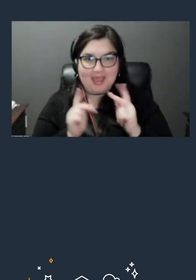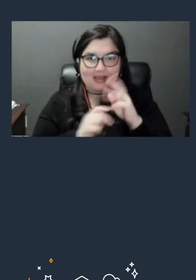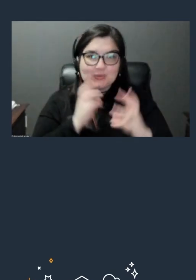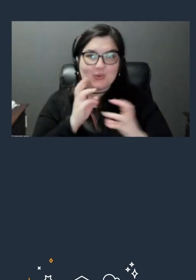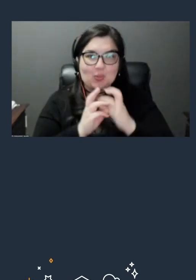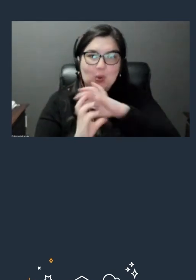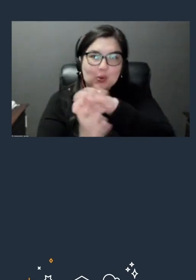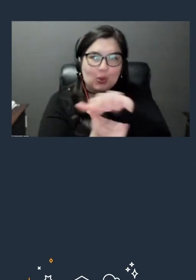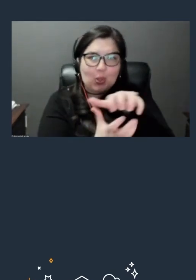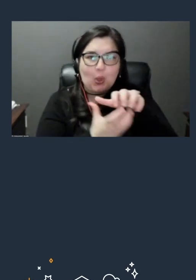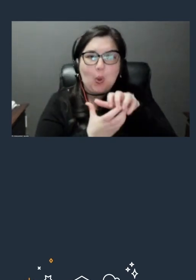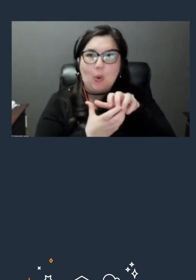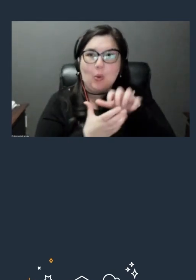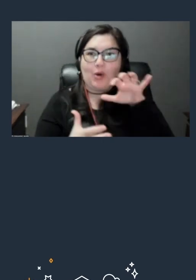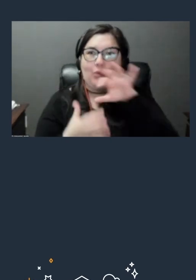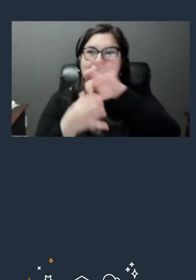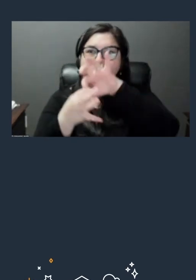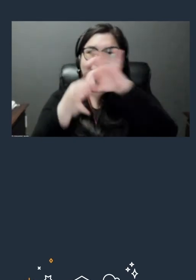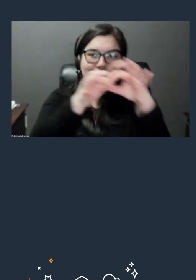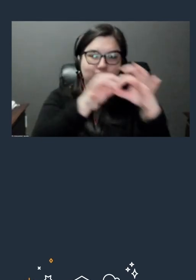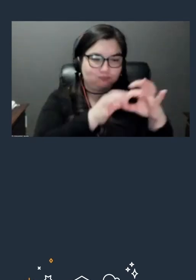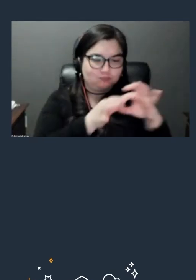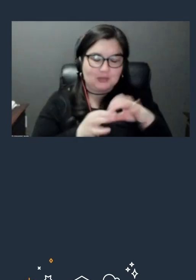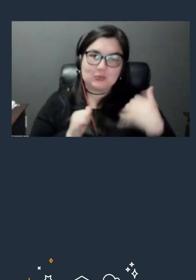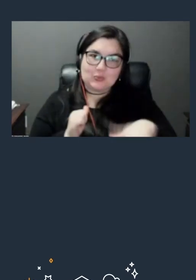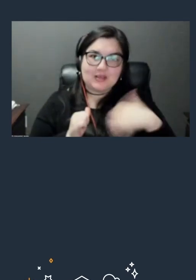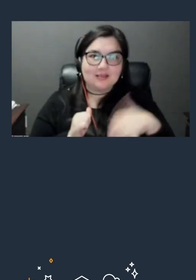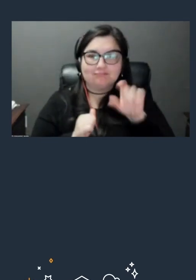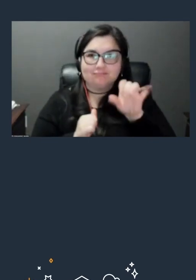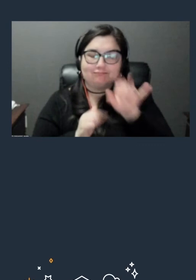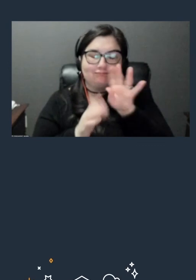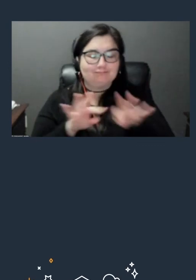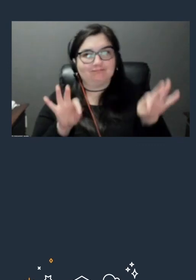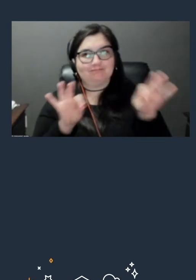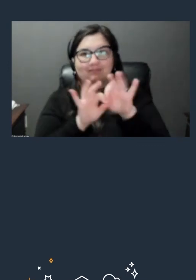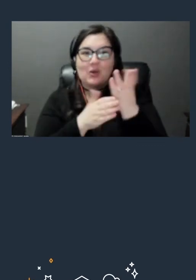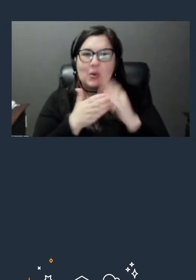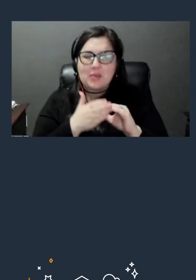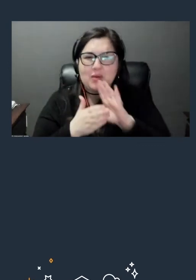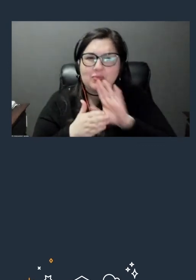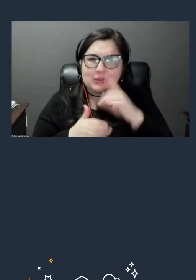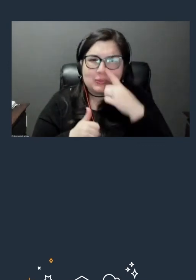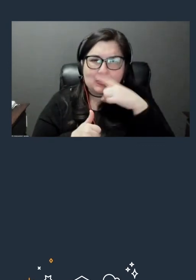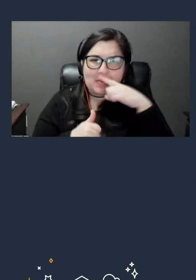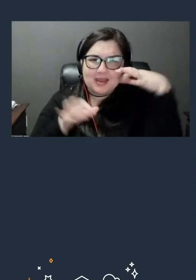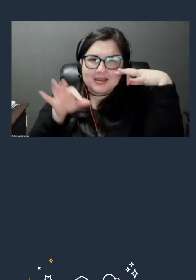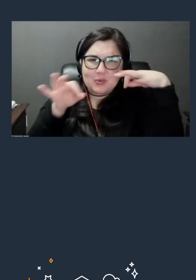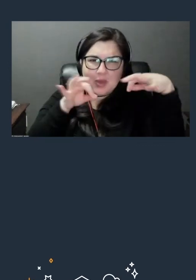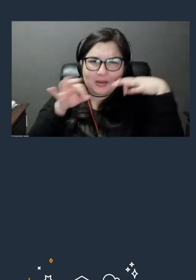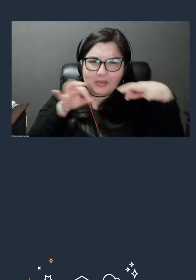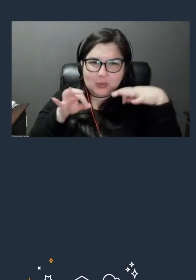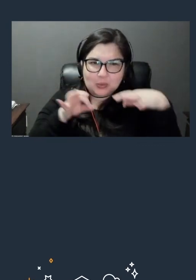of what we've just talked about today, can you guys walk me through that transition?